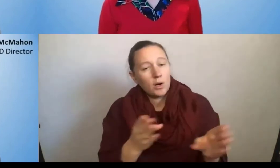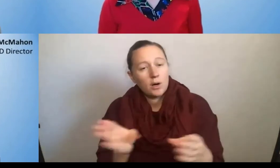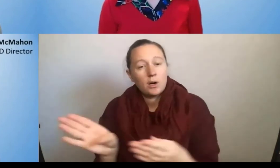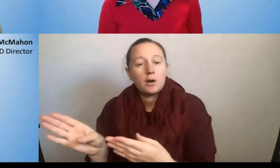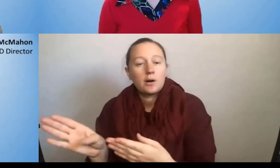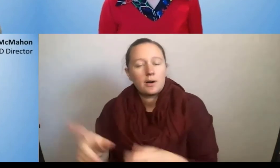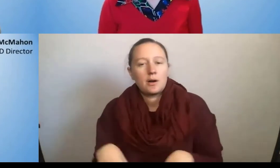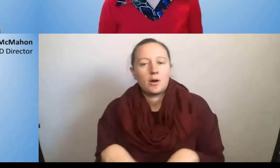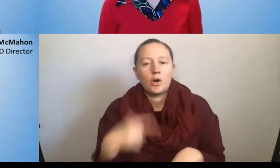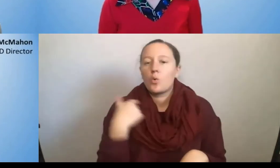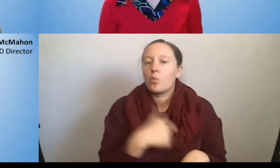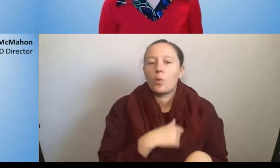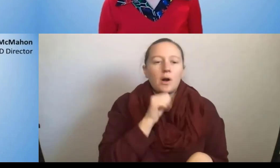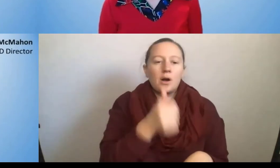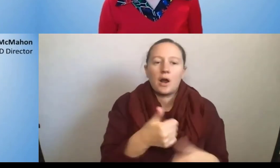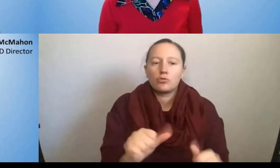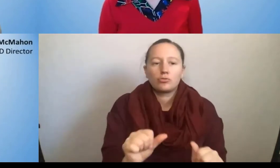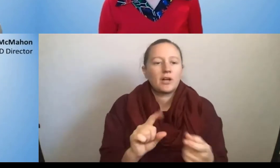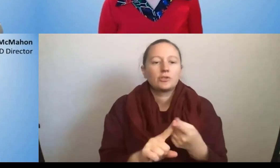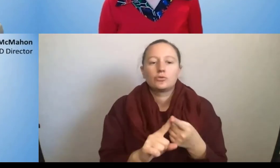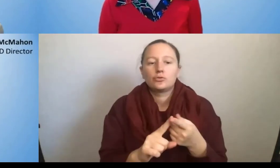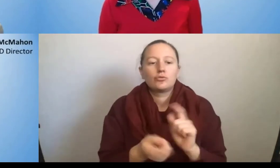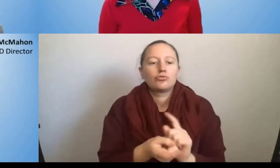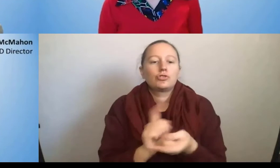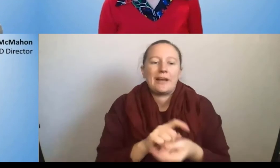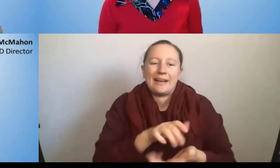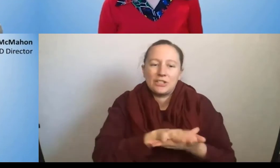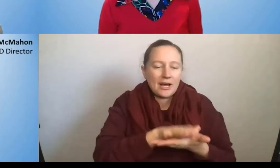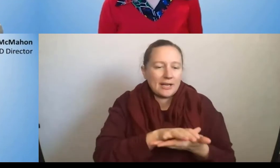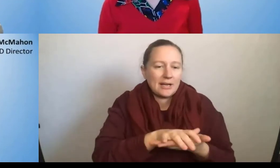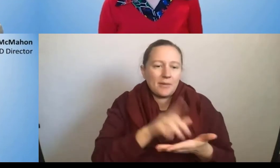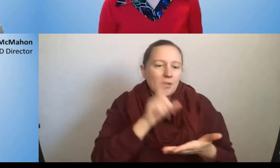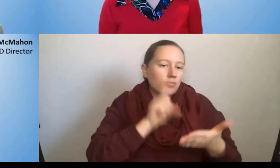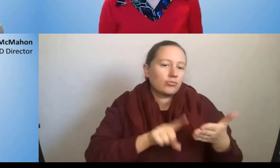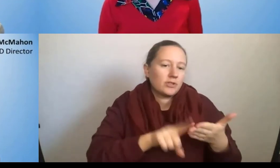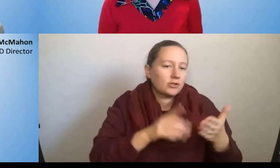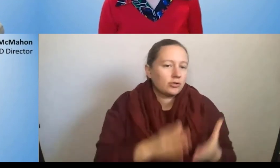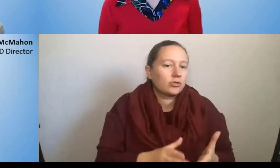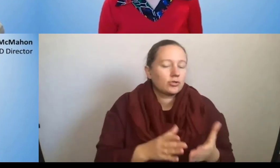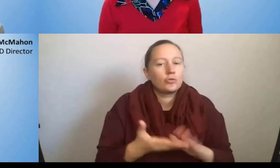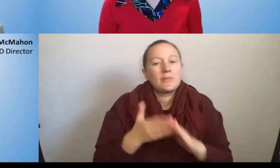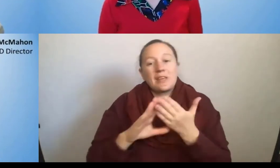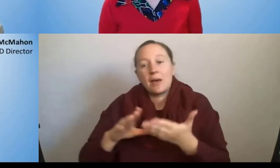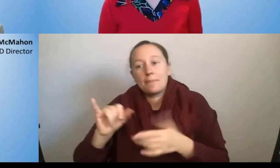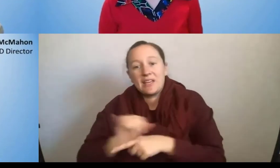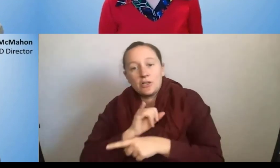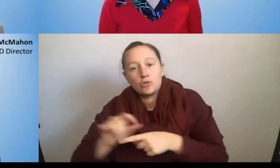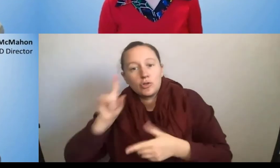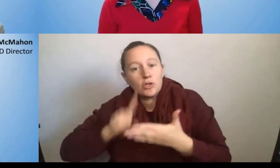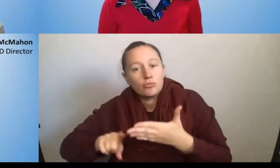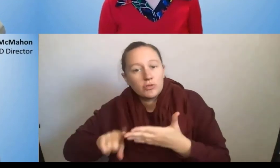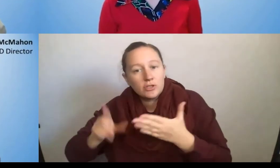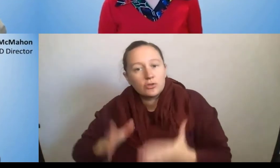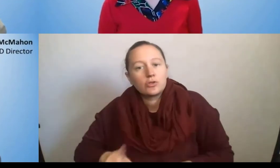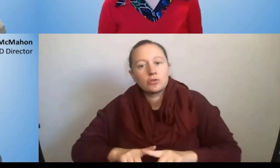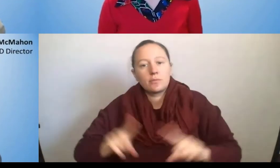We're not trying to turn academic researchers into industry researchers, but I think what we're trying to do